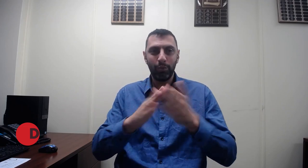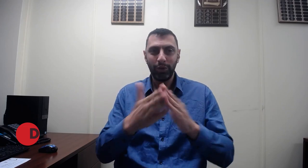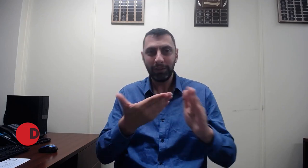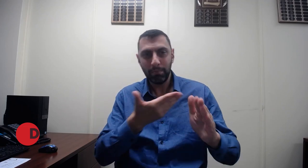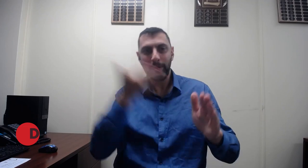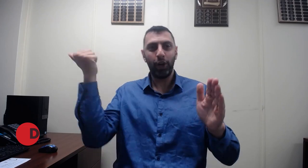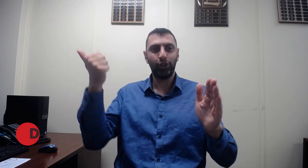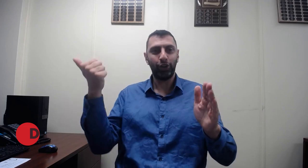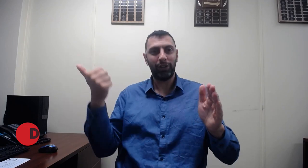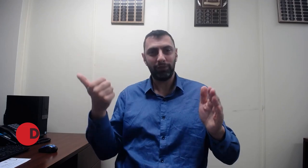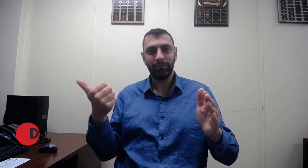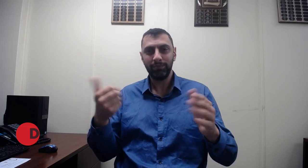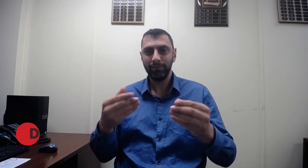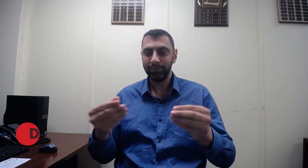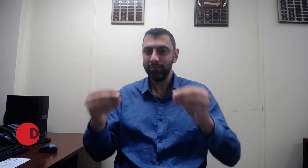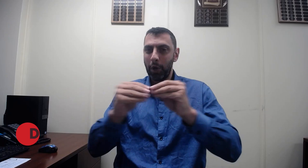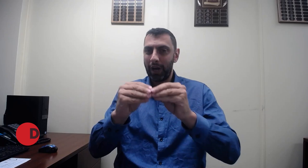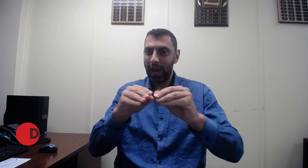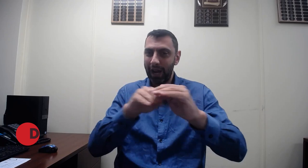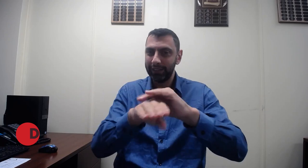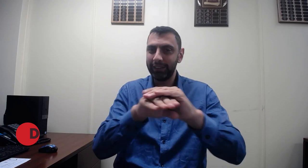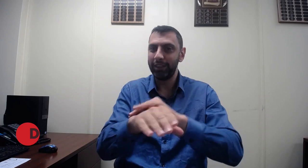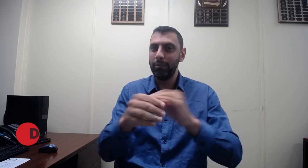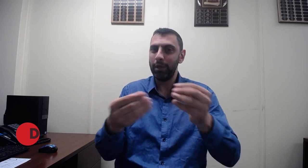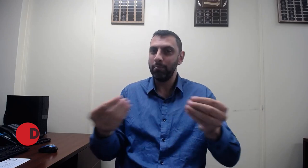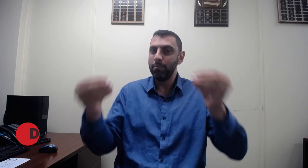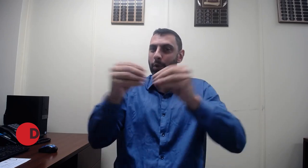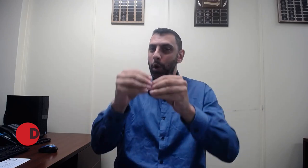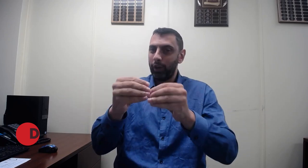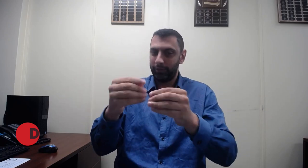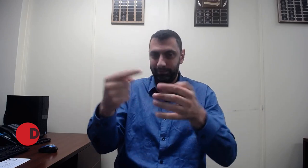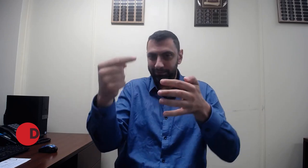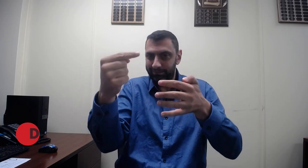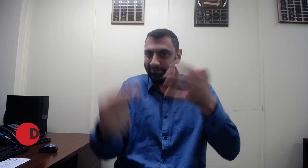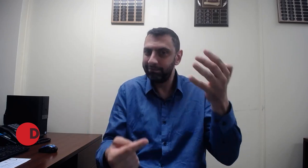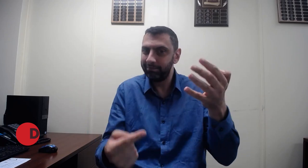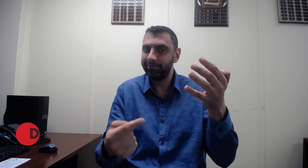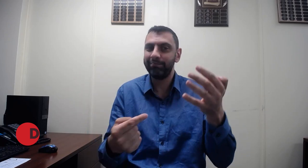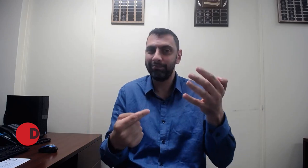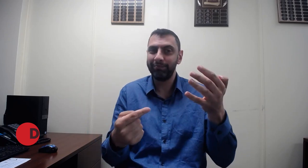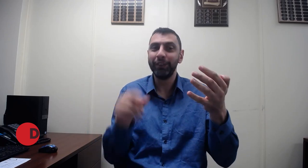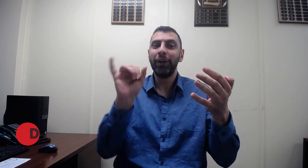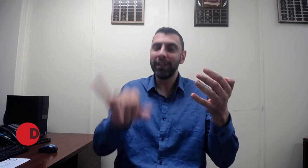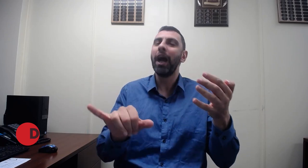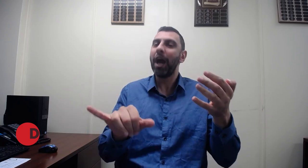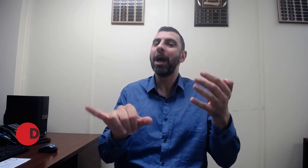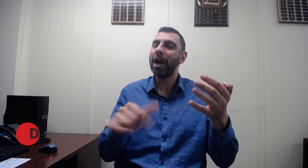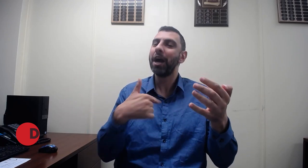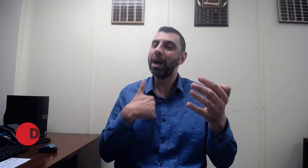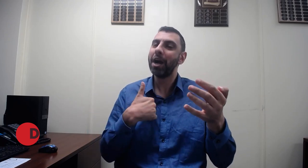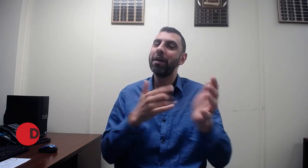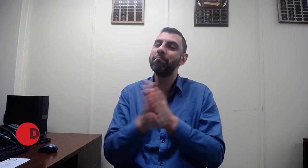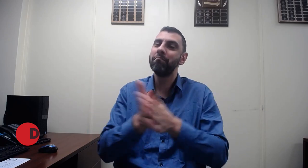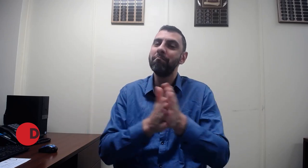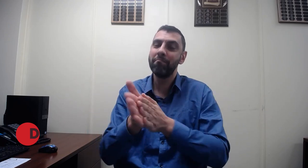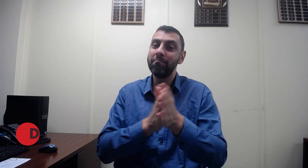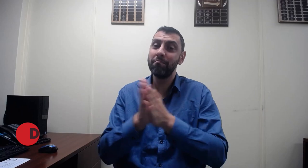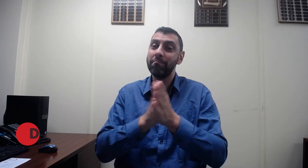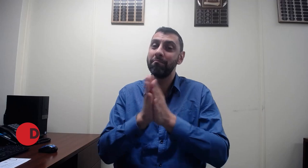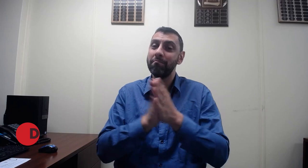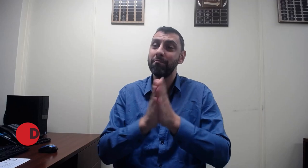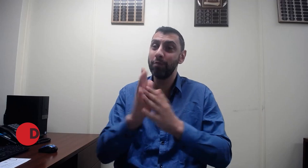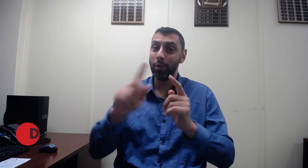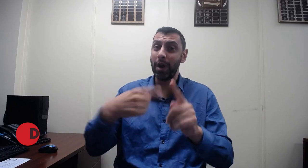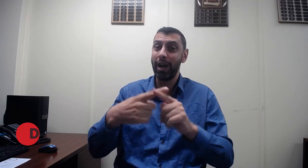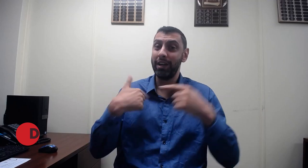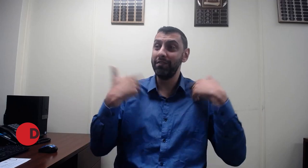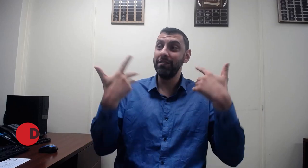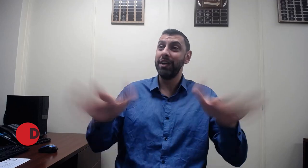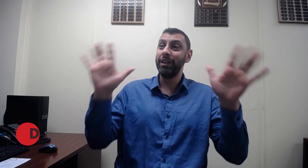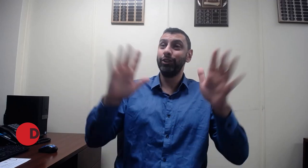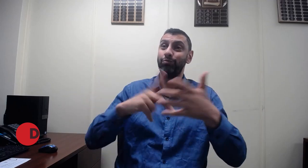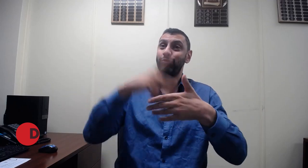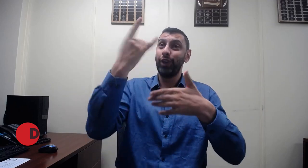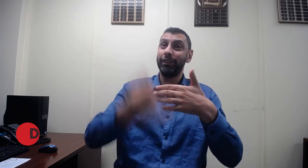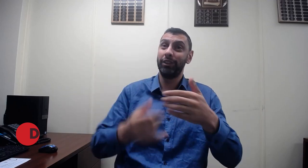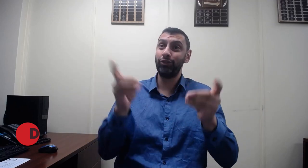Deaf community better, more accessibility which motivated me.